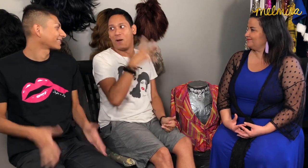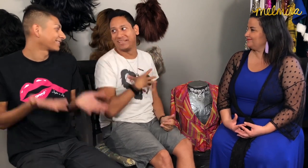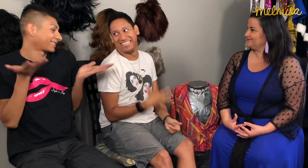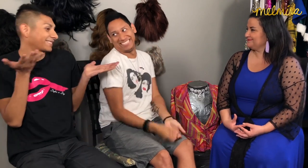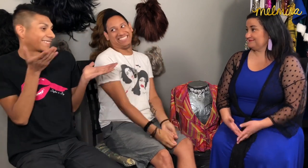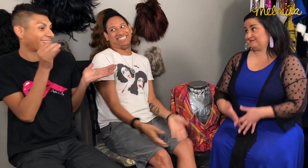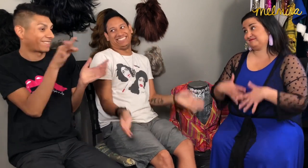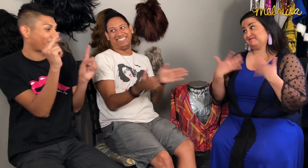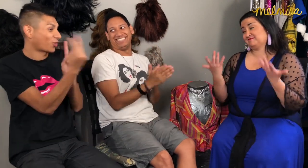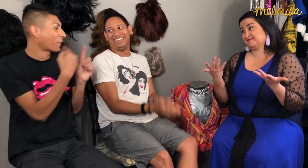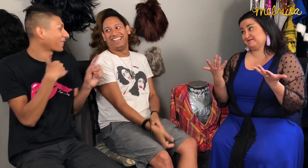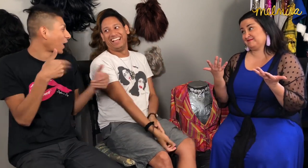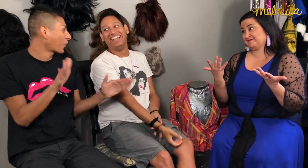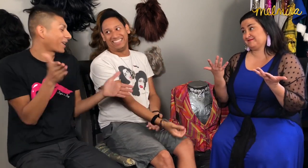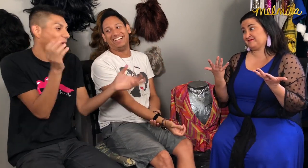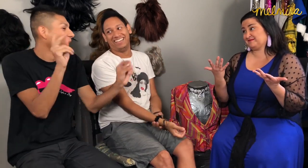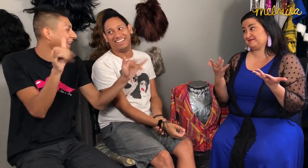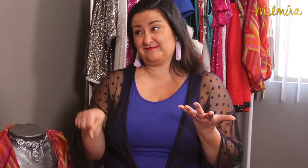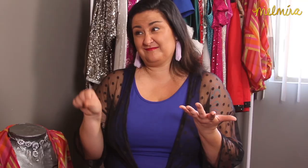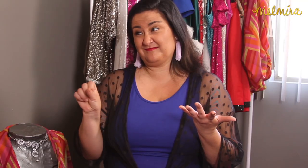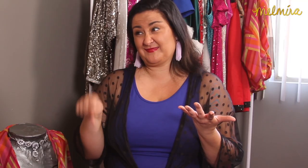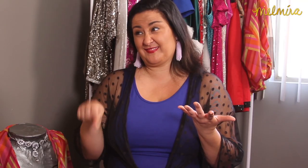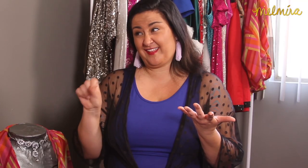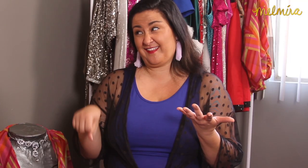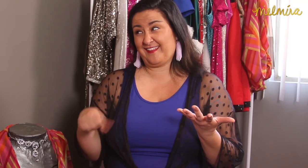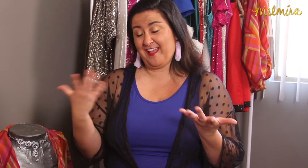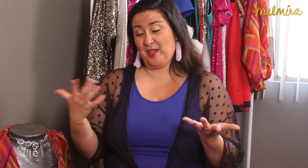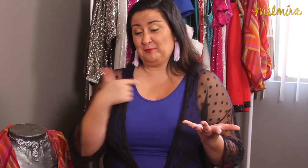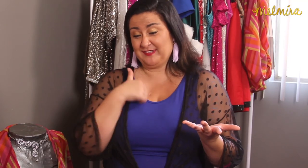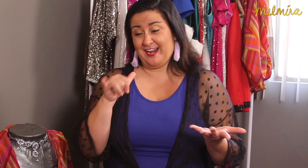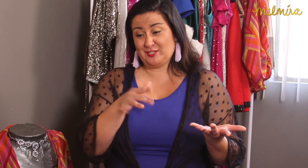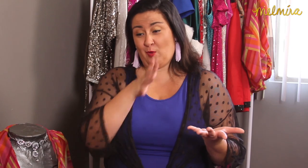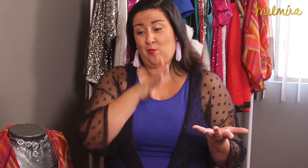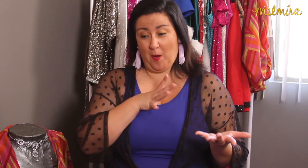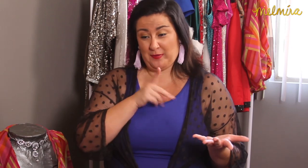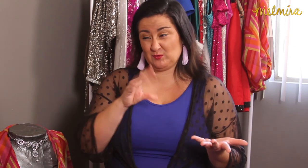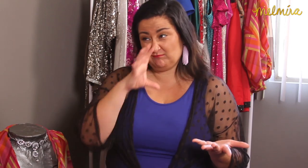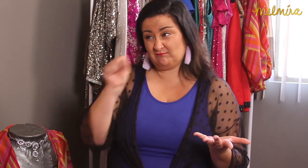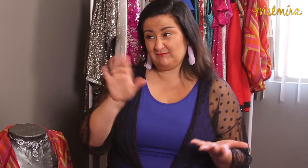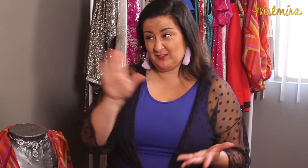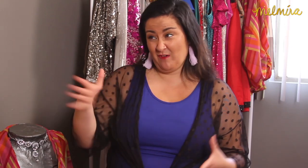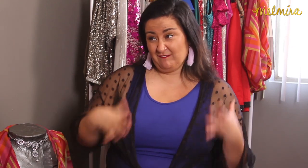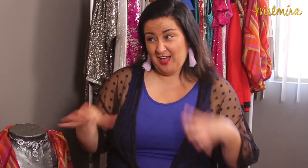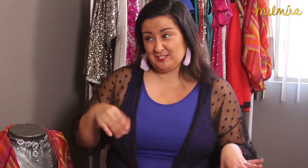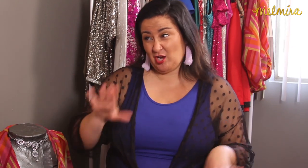I pass as a woman. [chuckles] If they view us in that way, so be it. Yes! I mean, me as a woman, I have to say